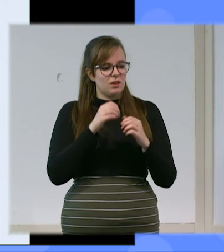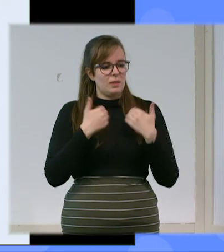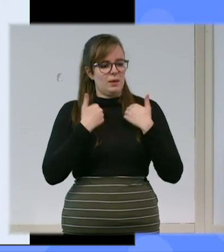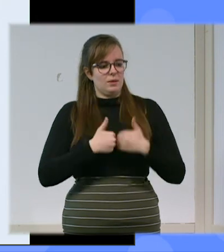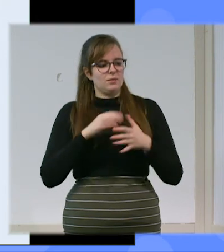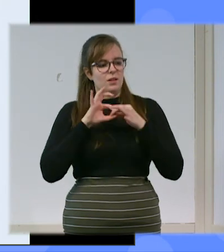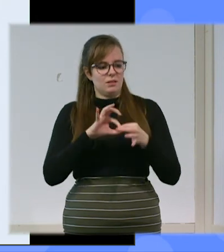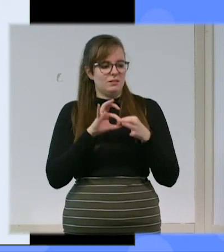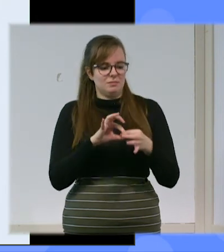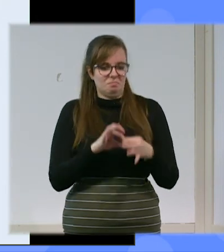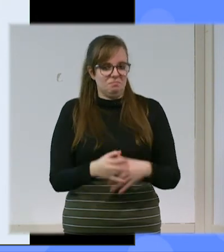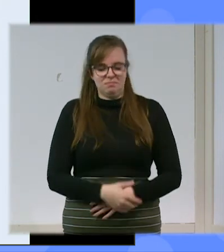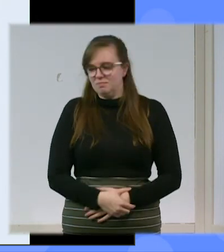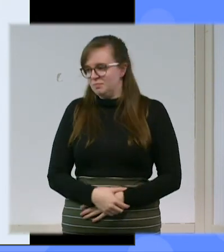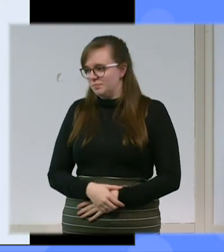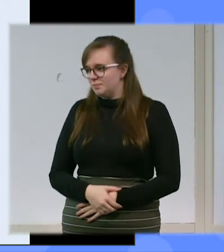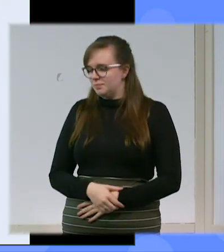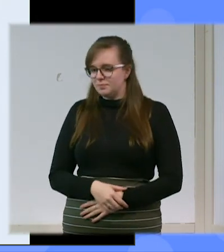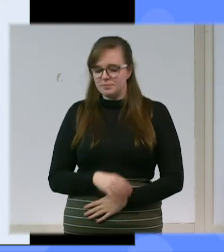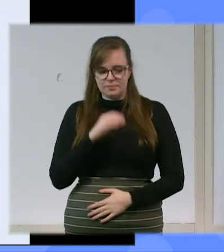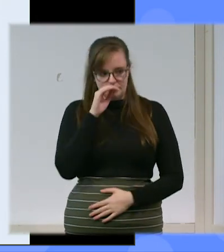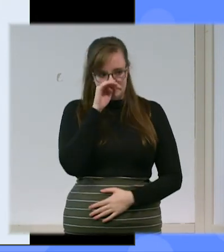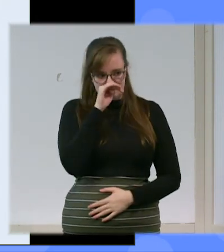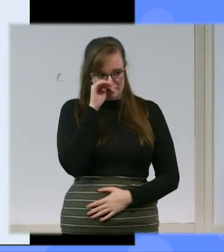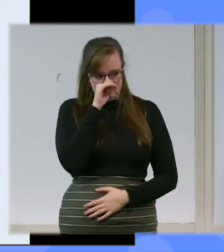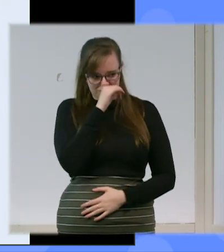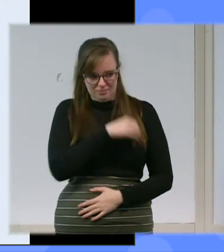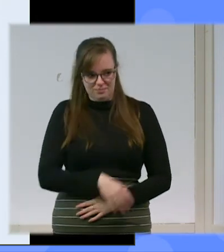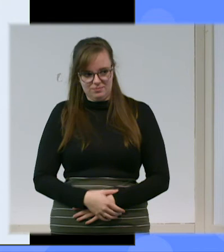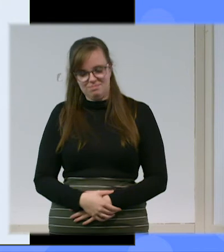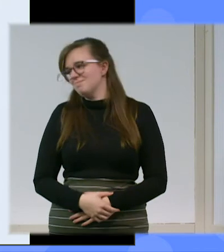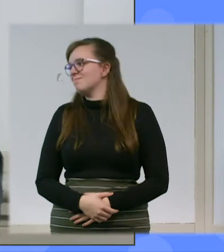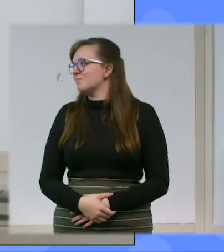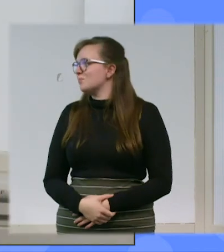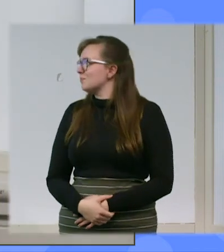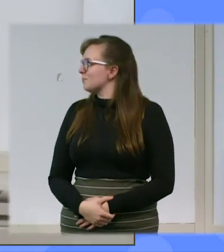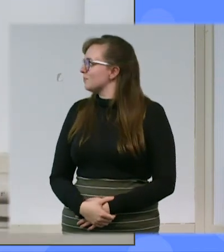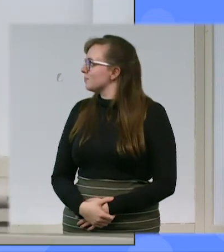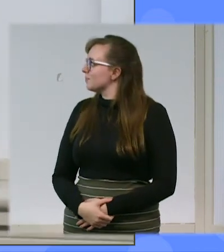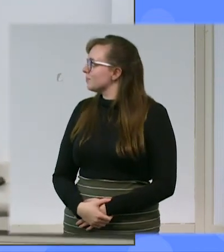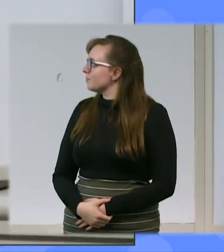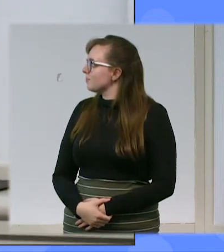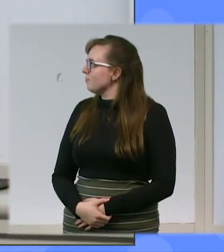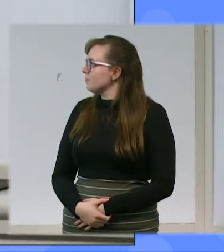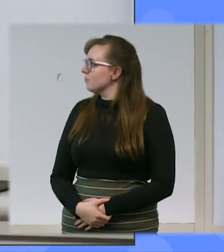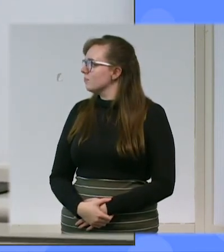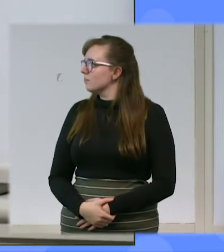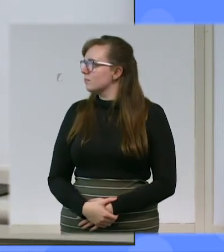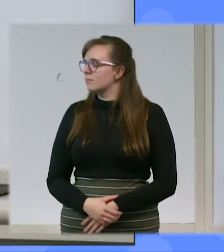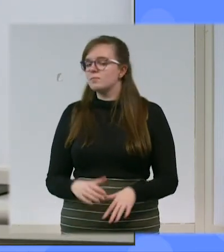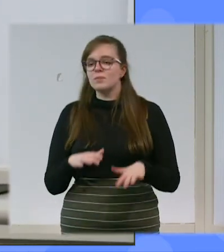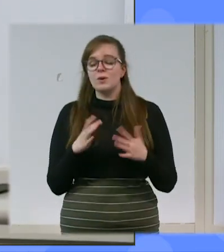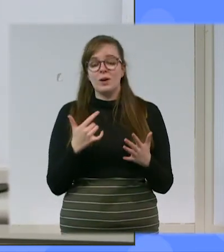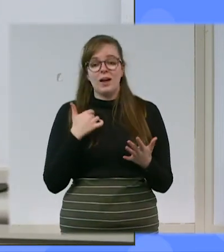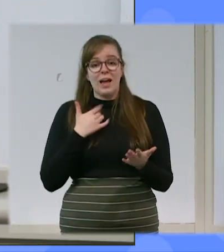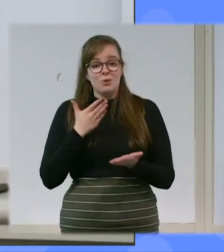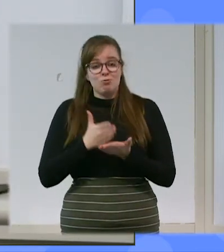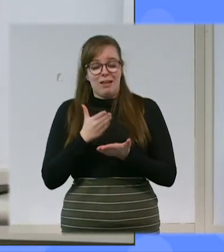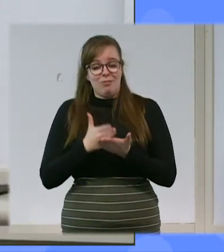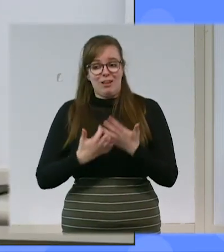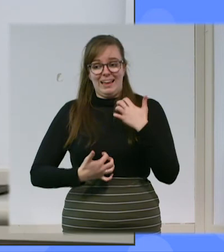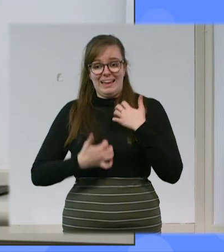organization thank you so I'm really really excited to be speaking to you